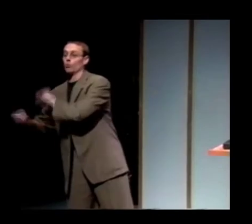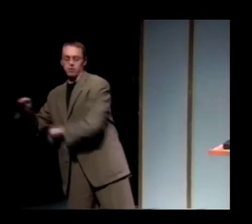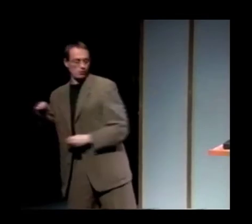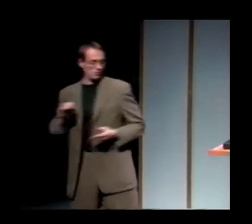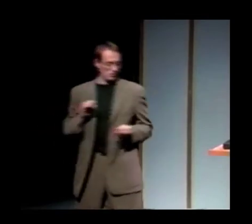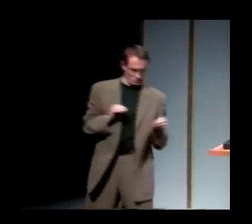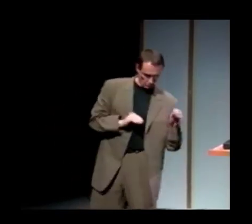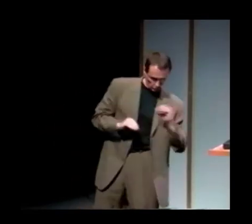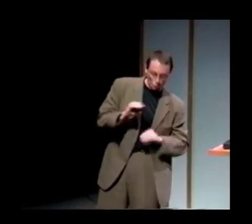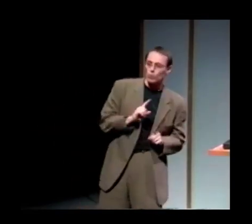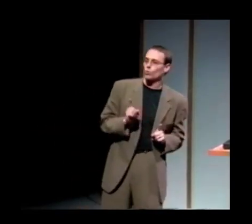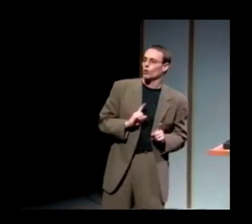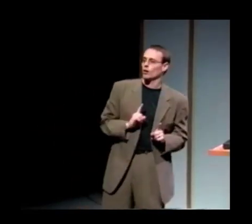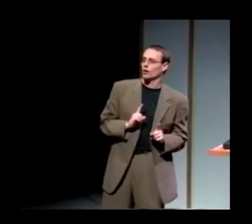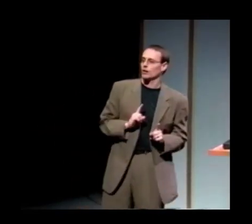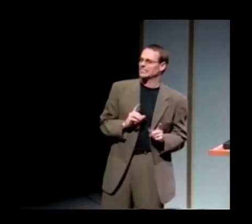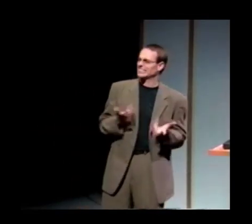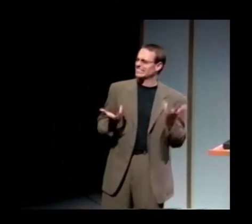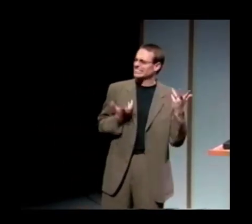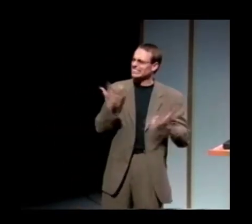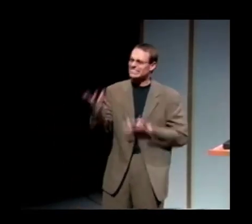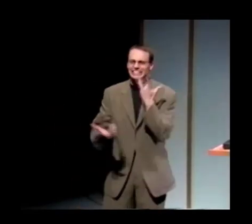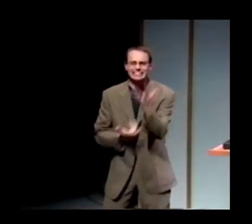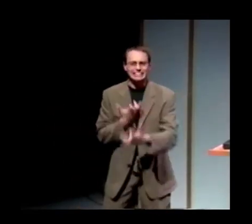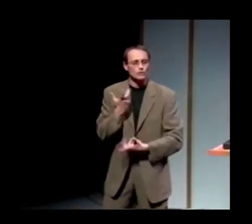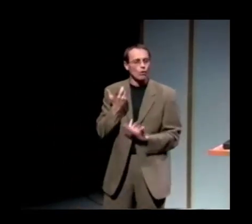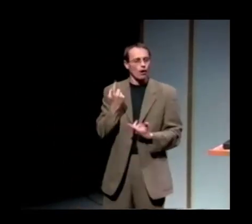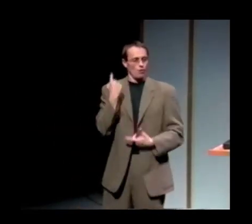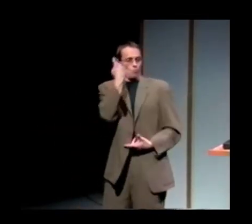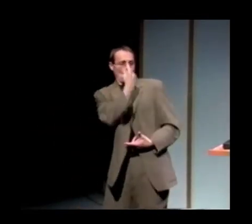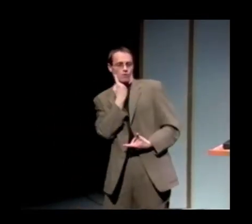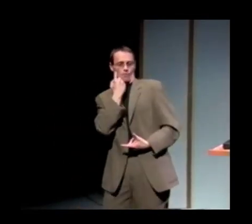IT'S VERY HARD TO SEE BECAUSE THE STRUCTURE'S VERY DIFFERENT.